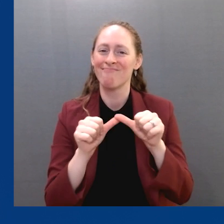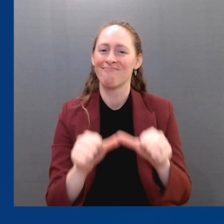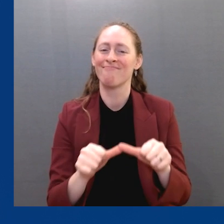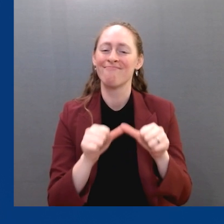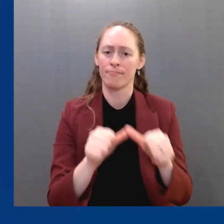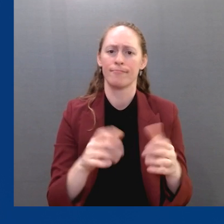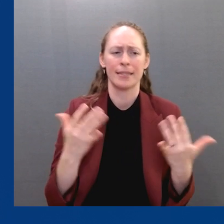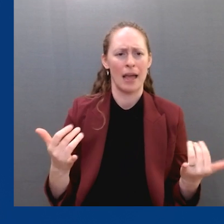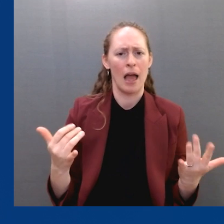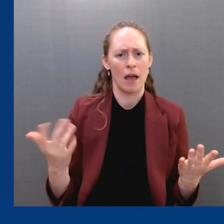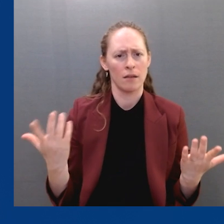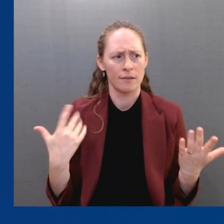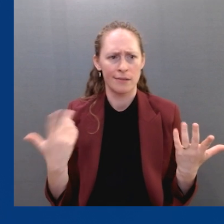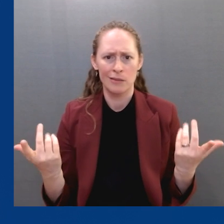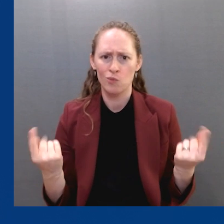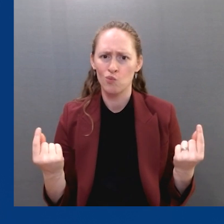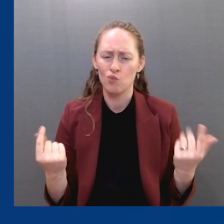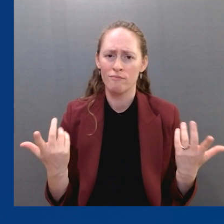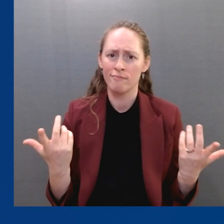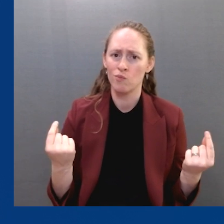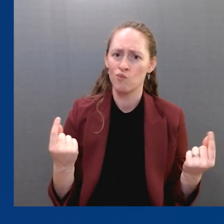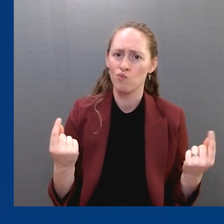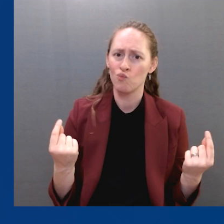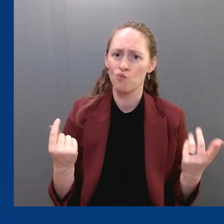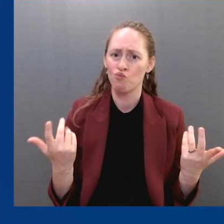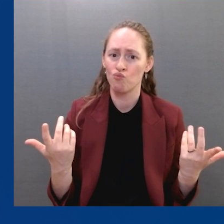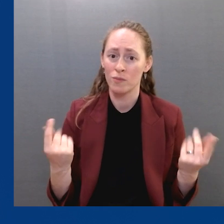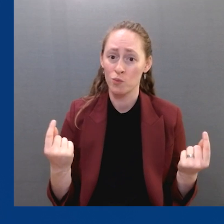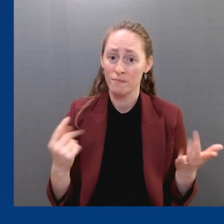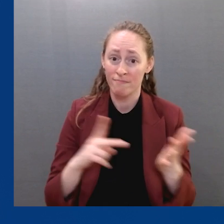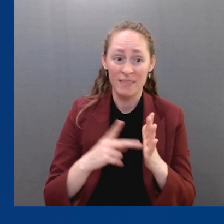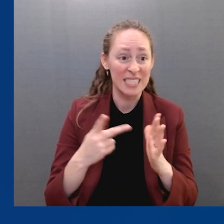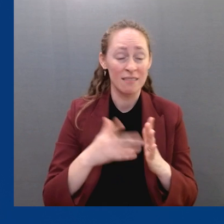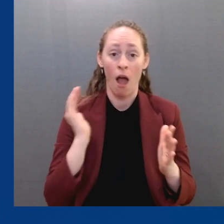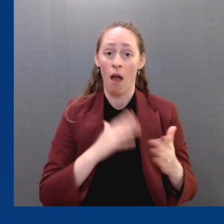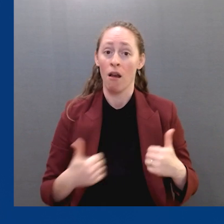that we need to deal with. But as you'll hear from all of us,